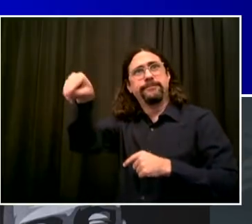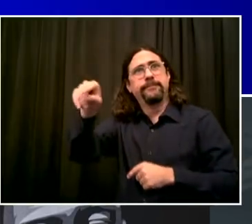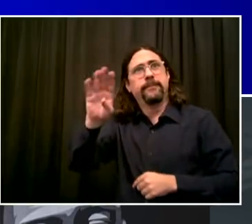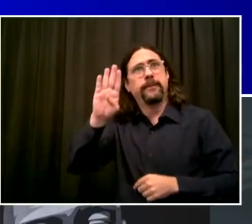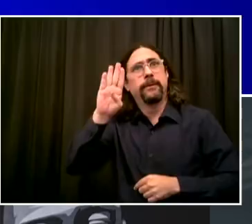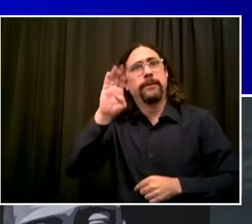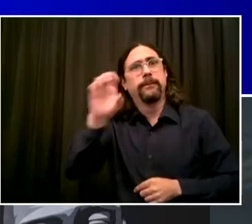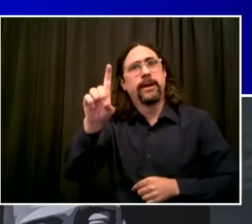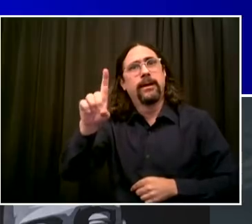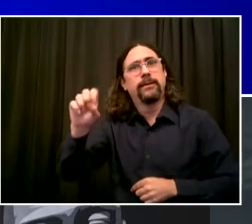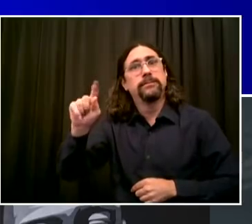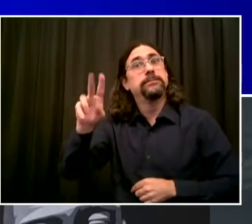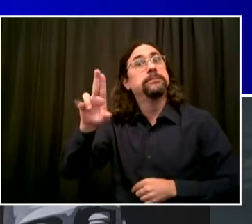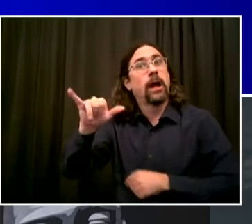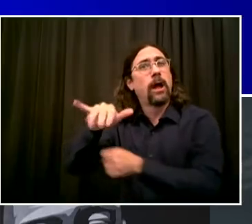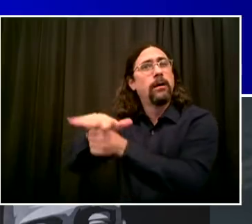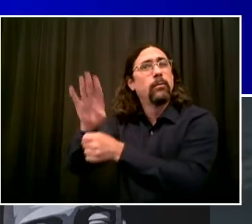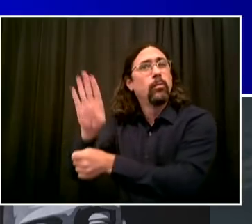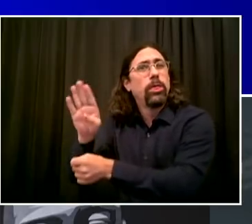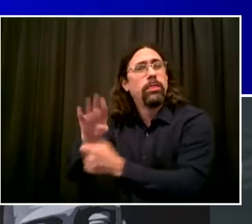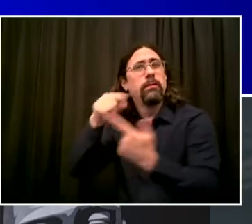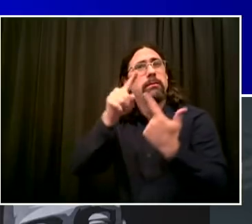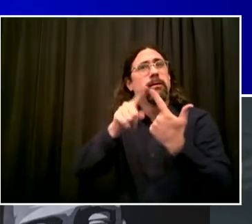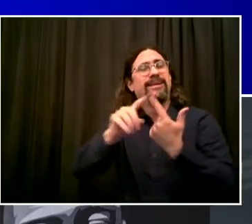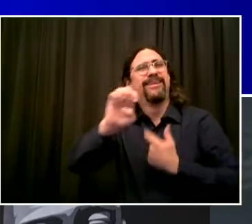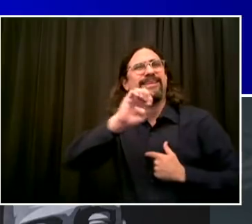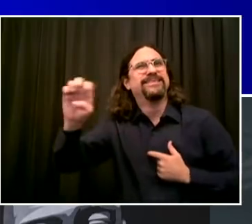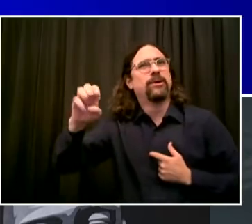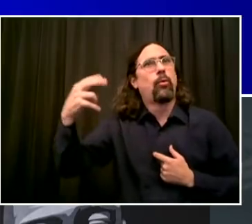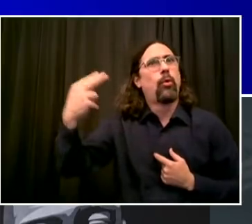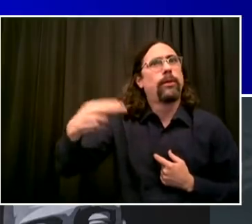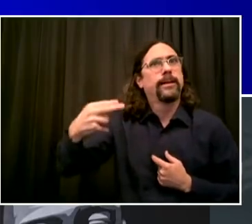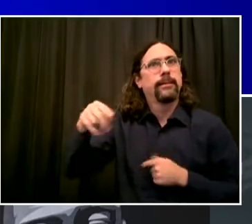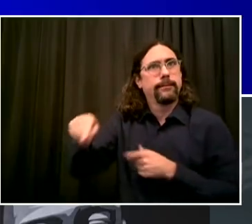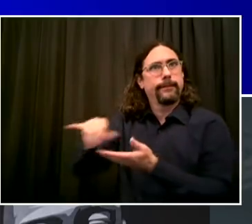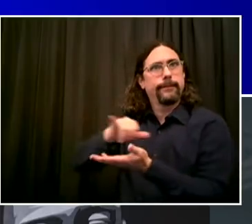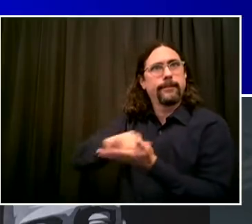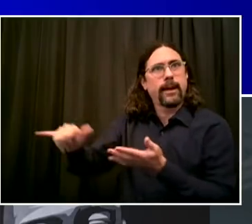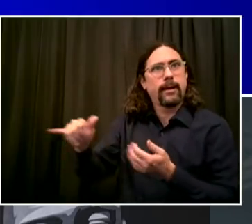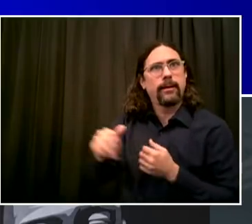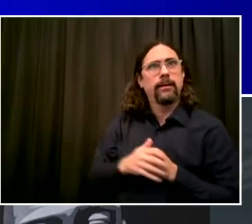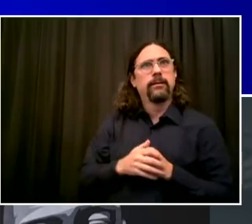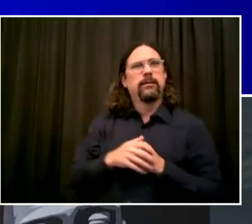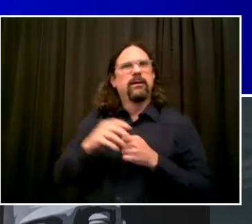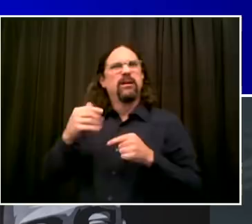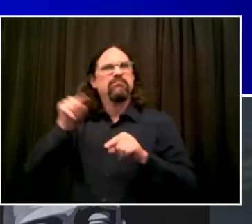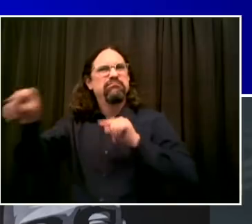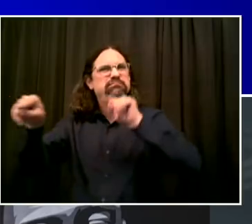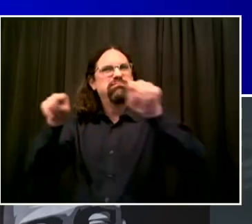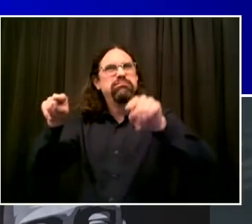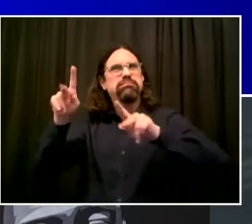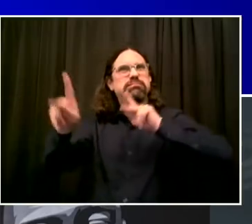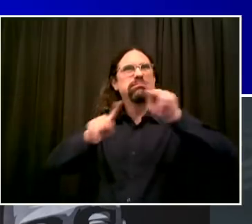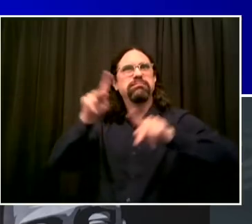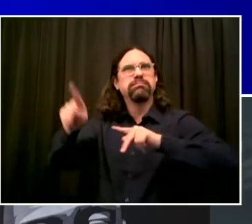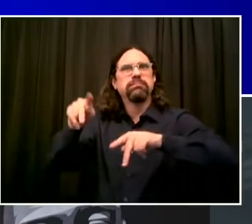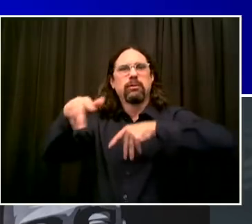IN BED STIER DOING TO FIGHT BACK. I WAS IN EAST HARLEM THE OTHER DAY,IT WAS A